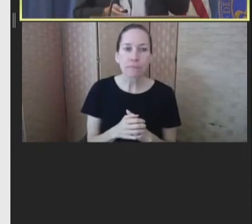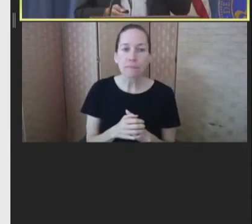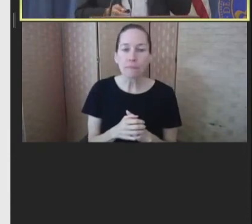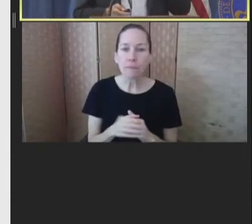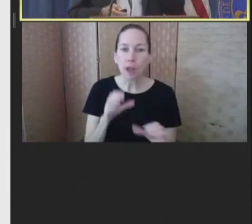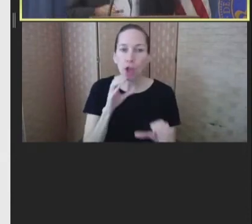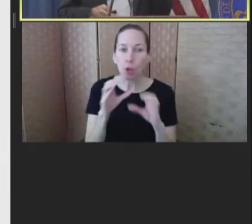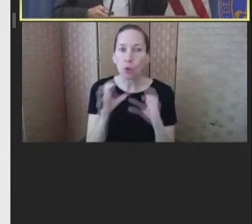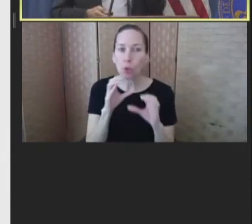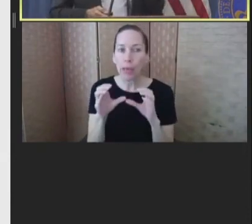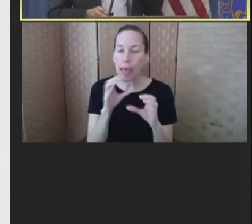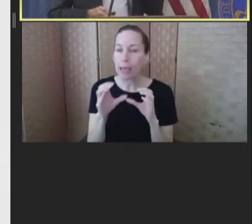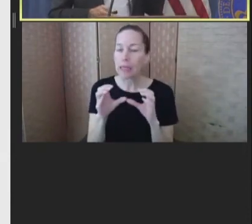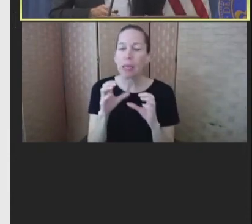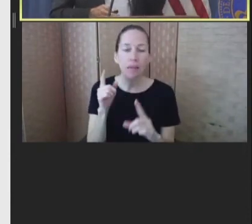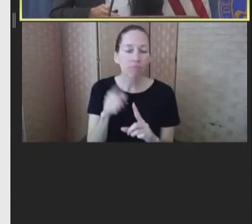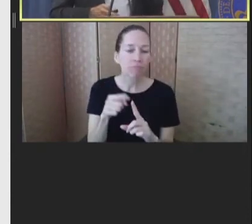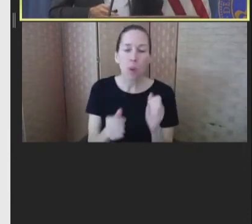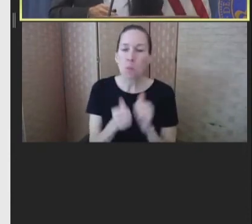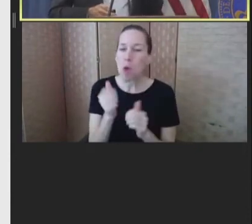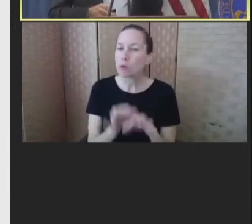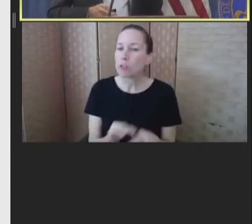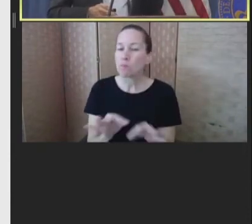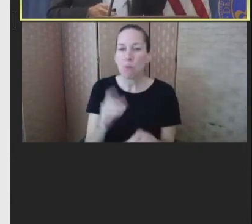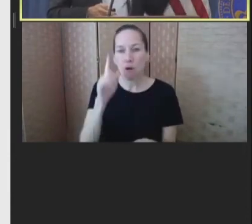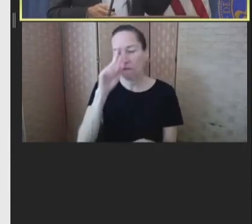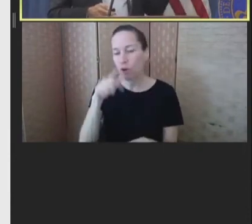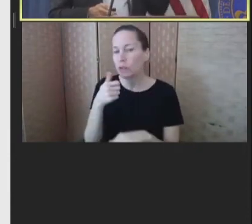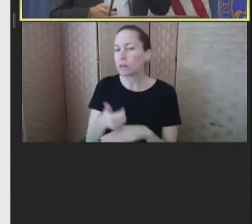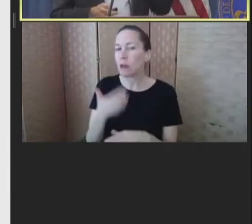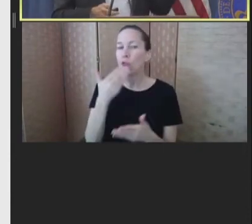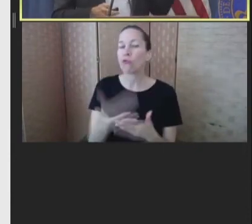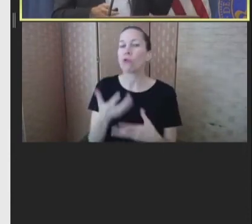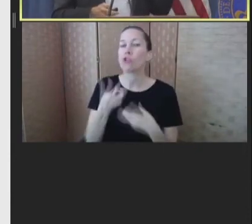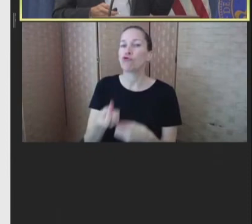establishing trust. And what this shows is -- this is what I see as sort of the sequence of